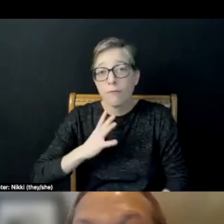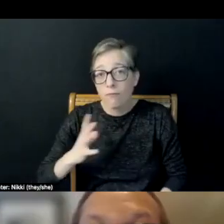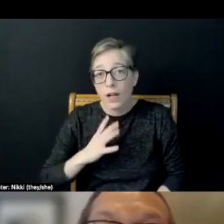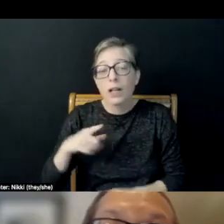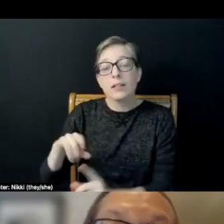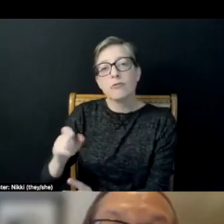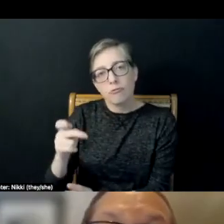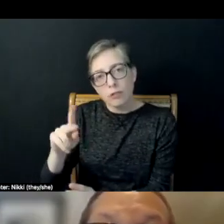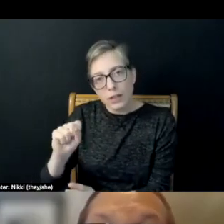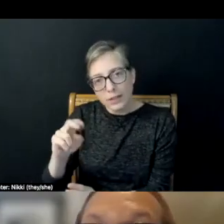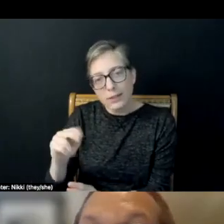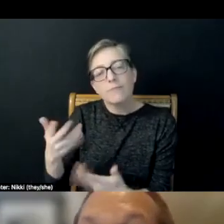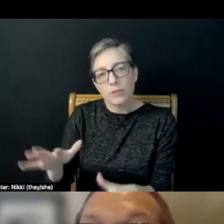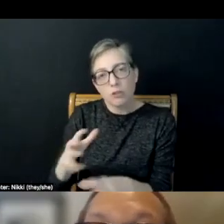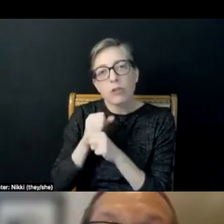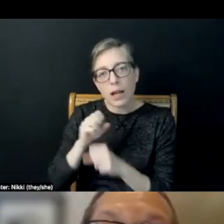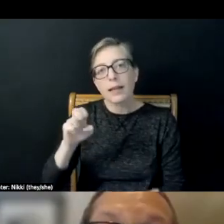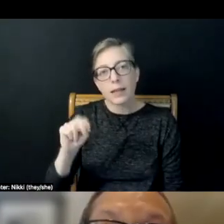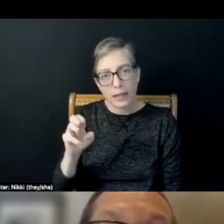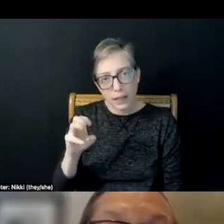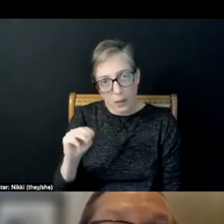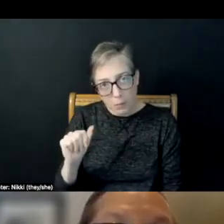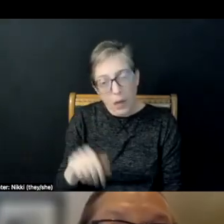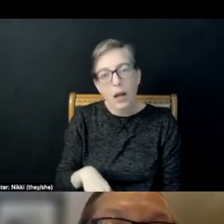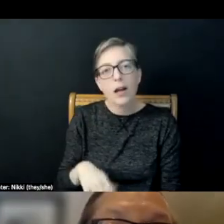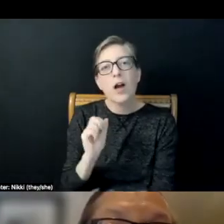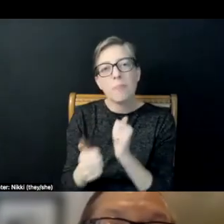meconium plug and we started that long process that Kristie also mentioned where we